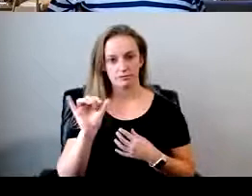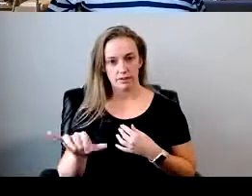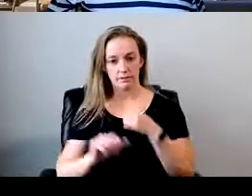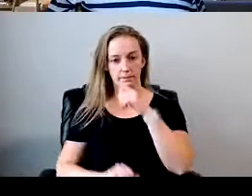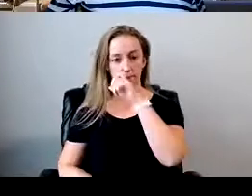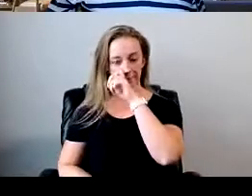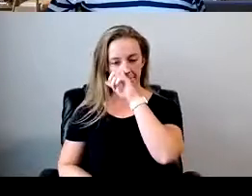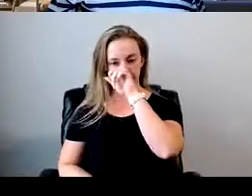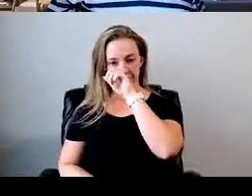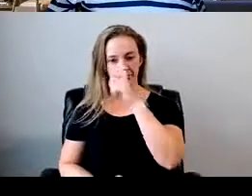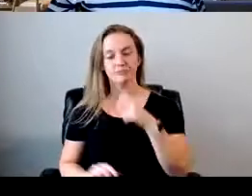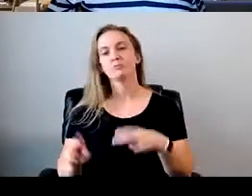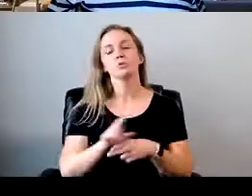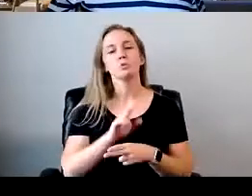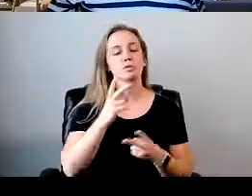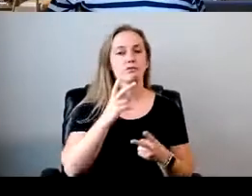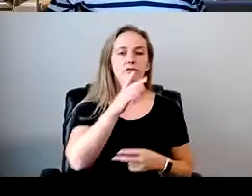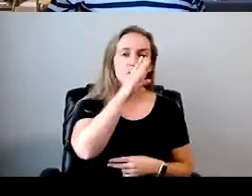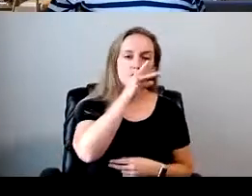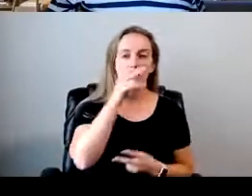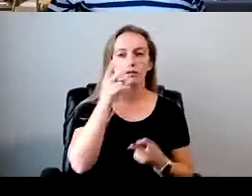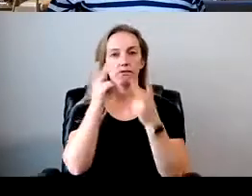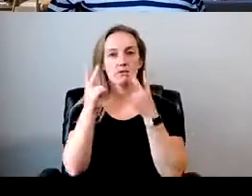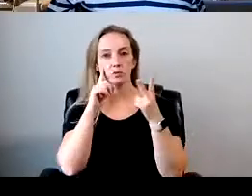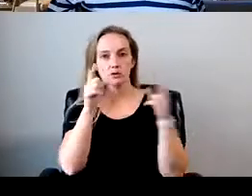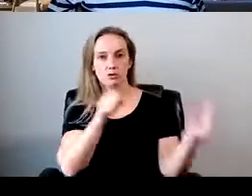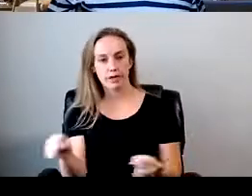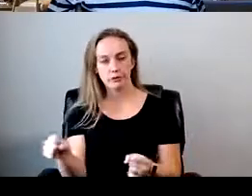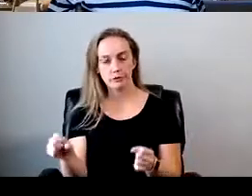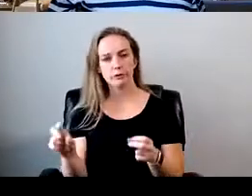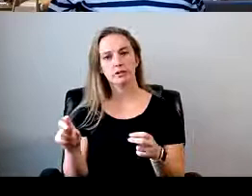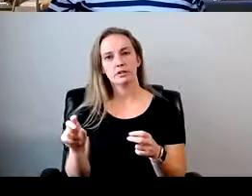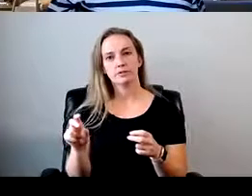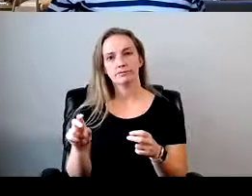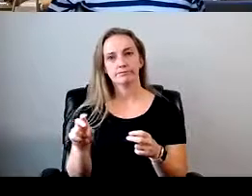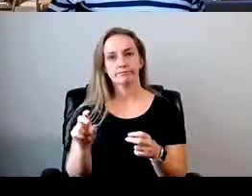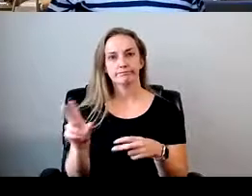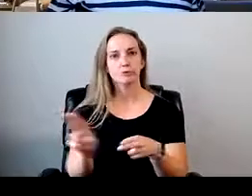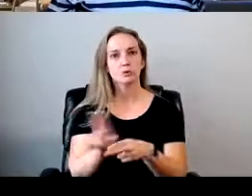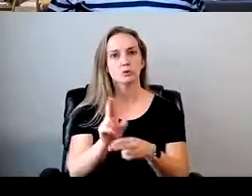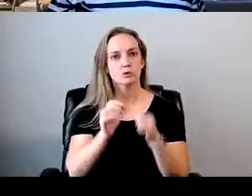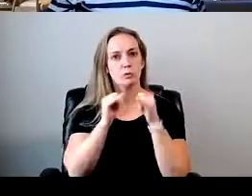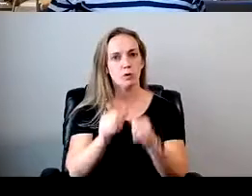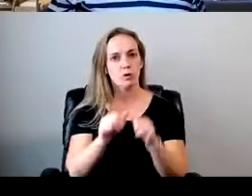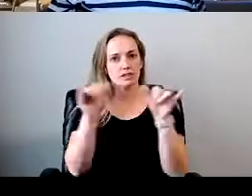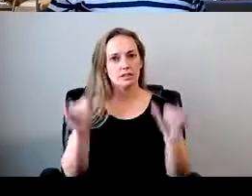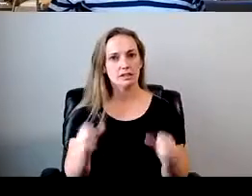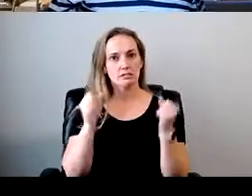Using verbal and visual strategies, implementing reward systems. So there's many different things people are using here,